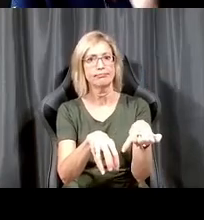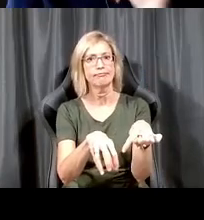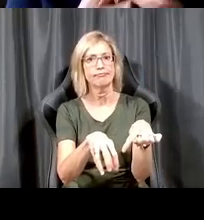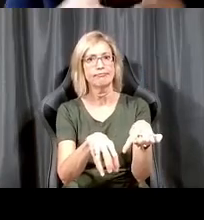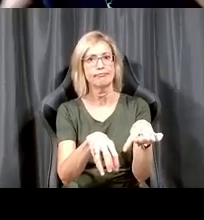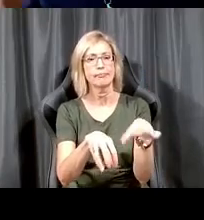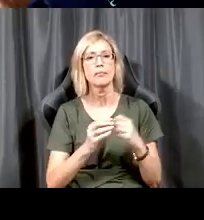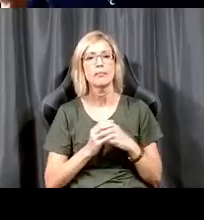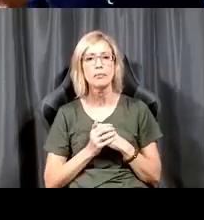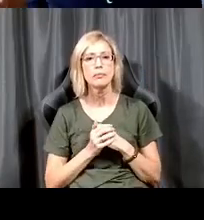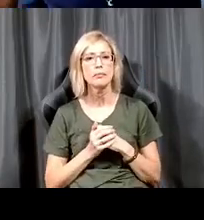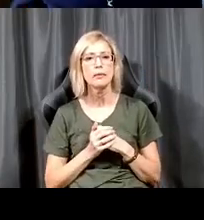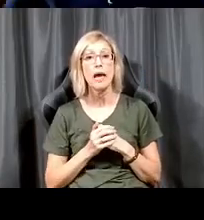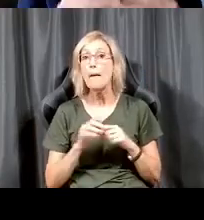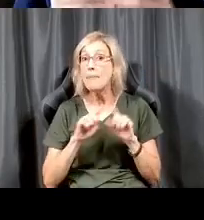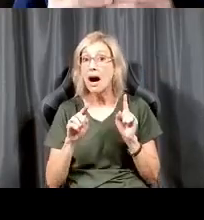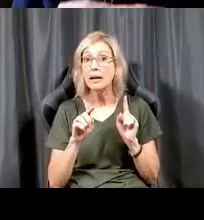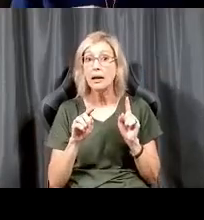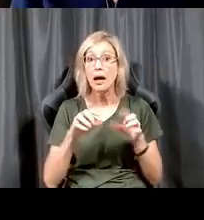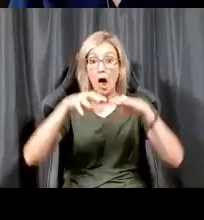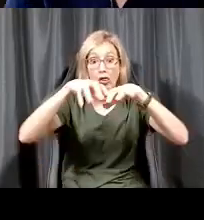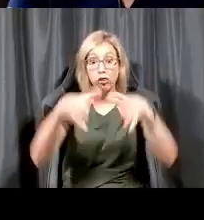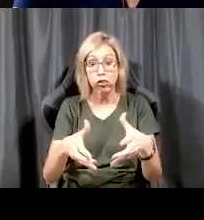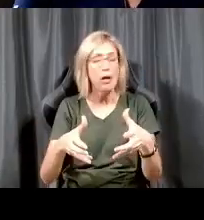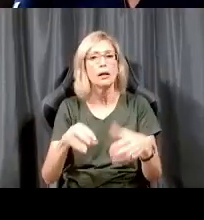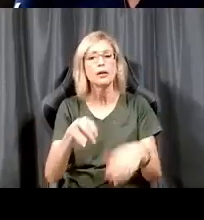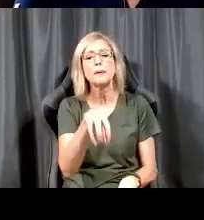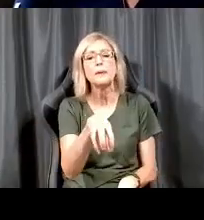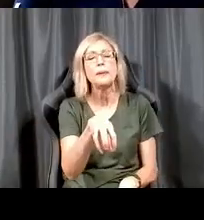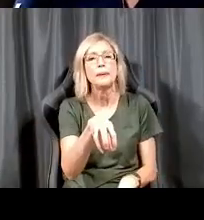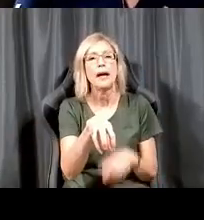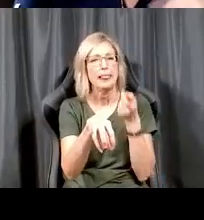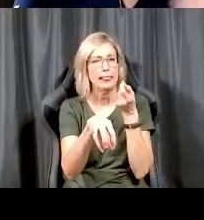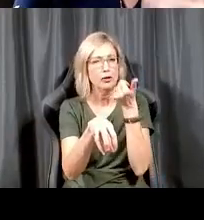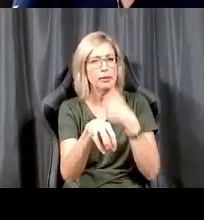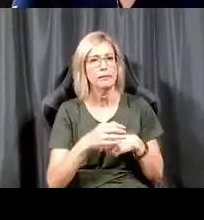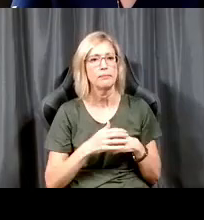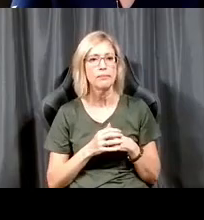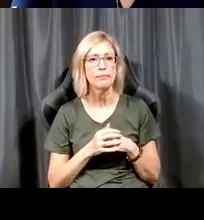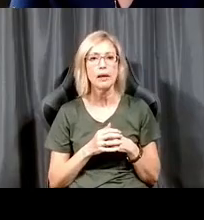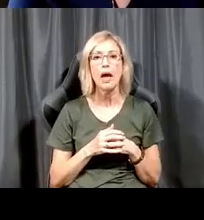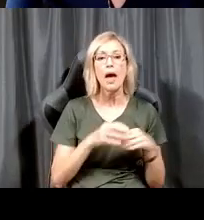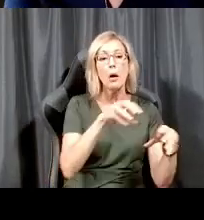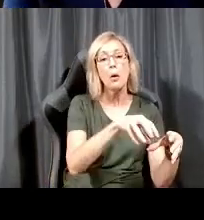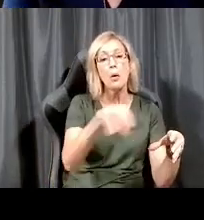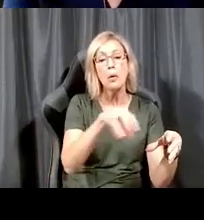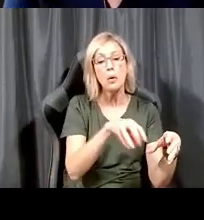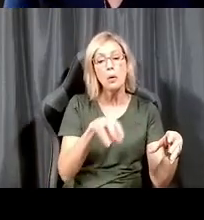You don't have a ton of it. But have you it there as an option. And then we provide other foods that we want to encourage them to eat.